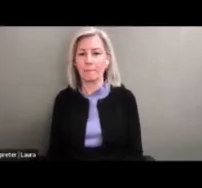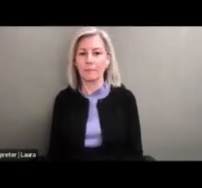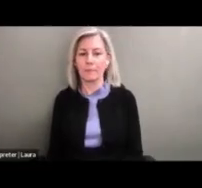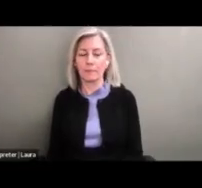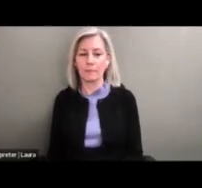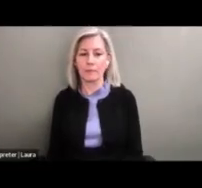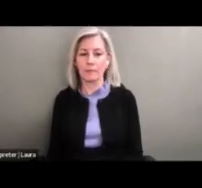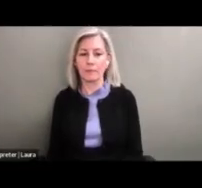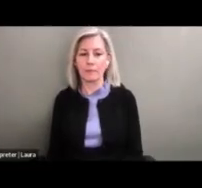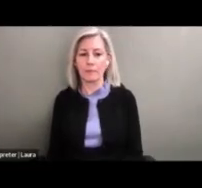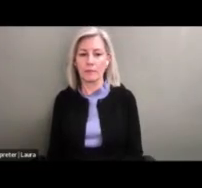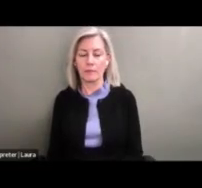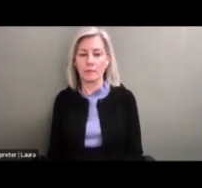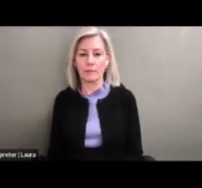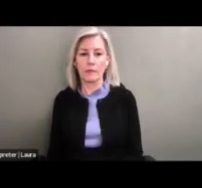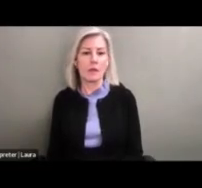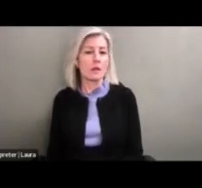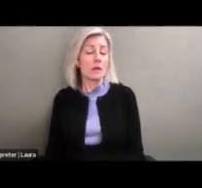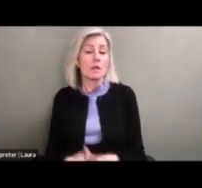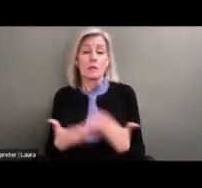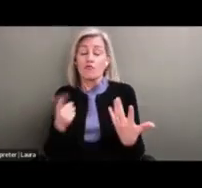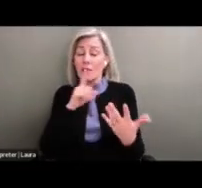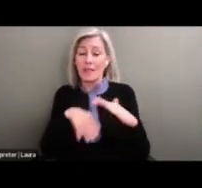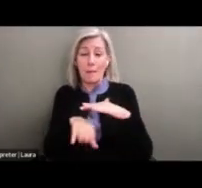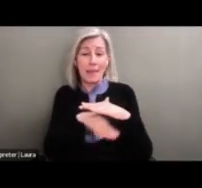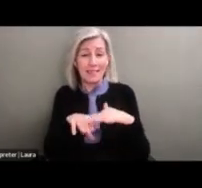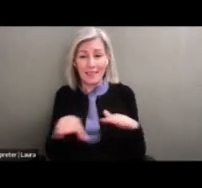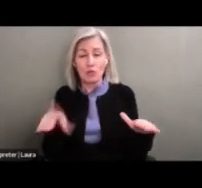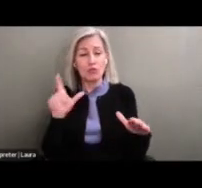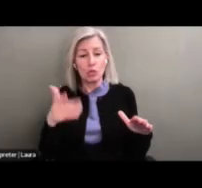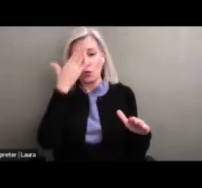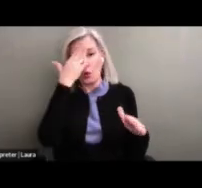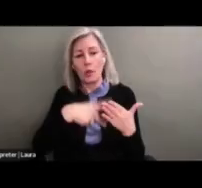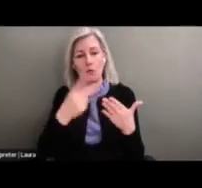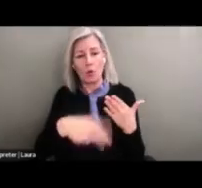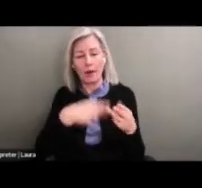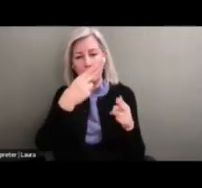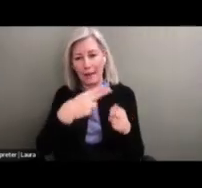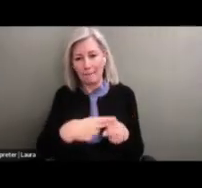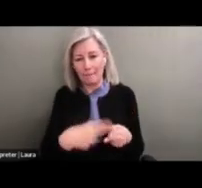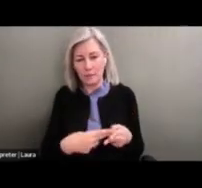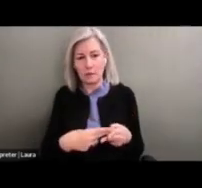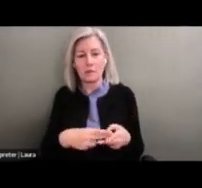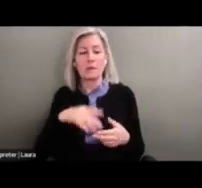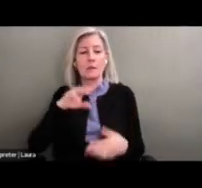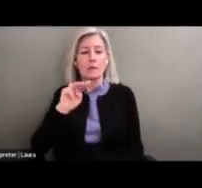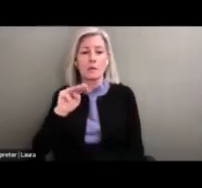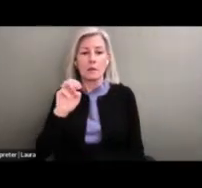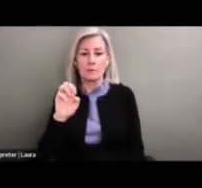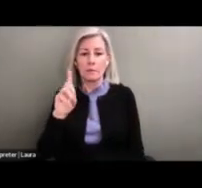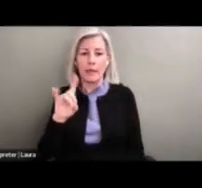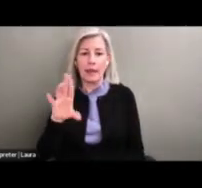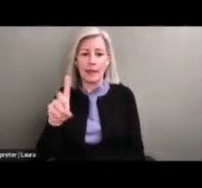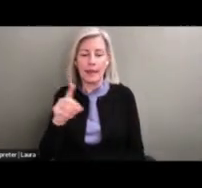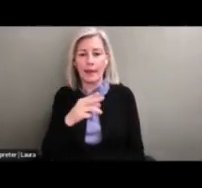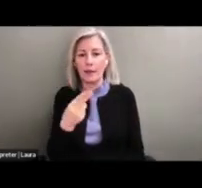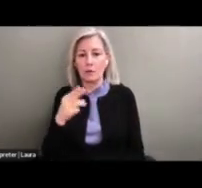Serving on boards and committees offers a great way to do this.